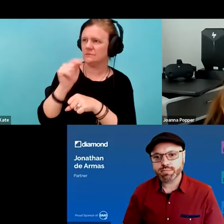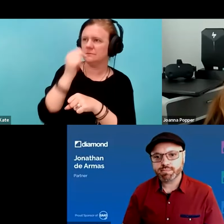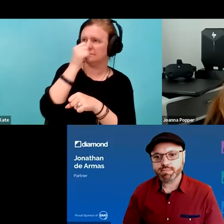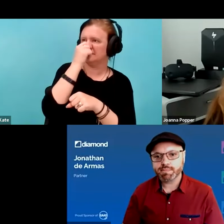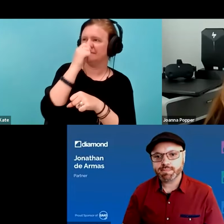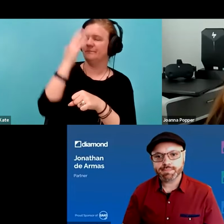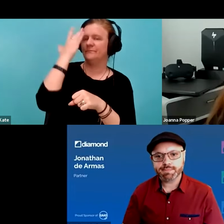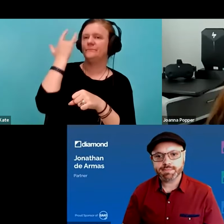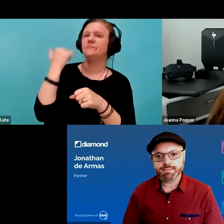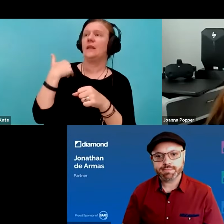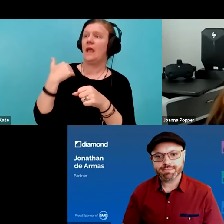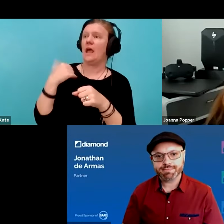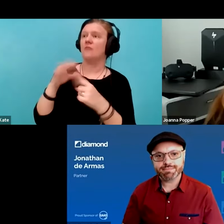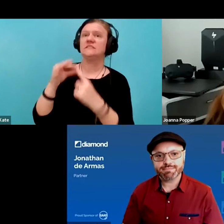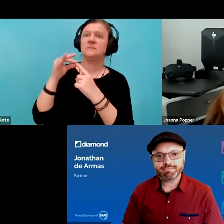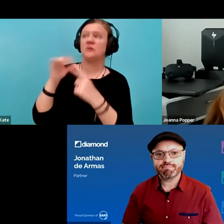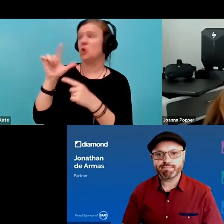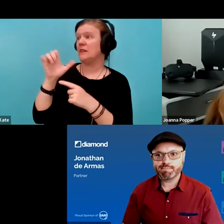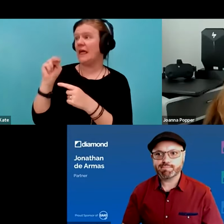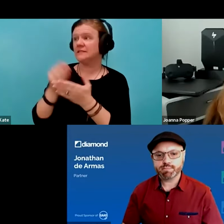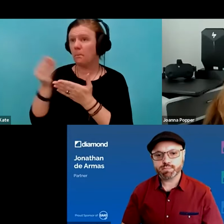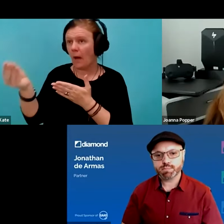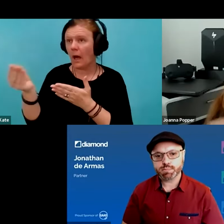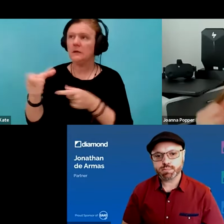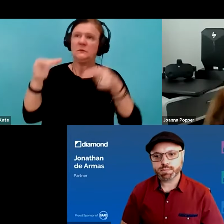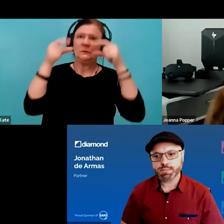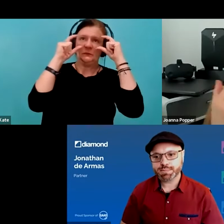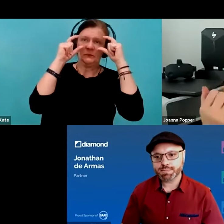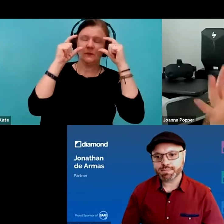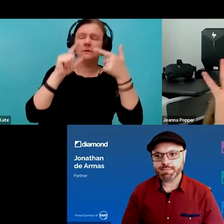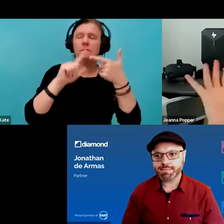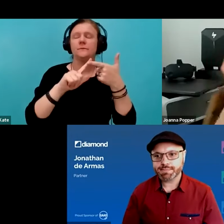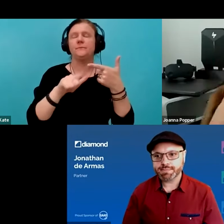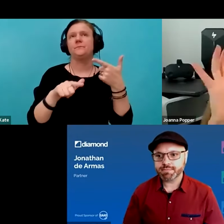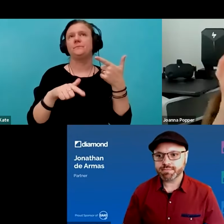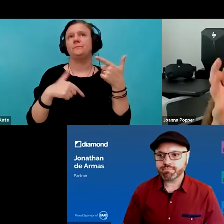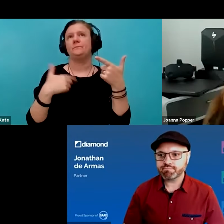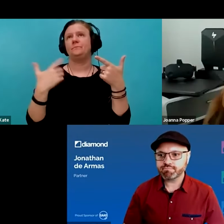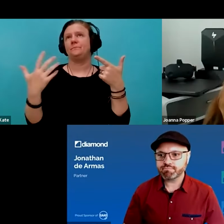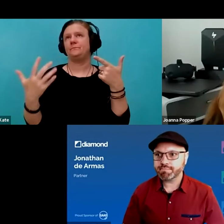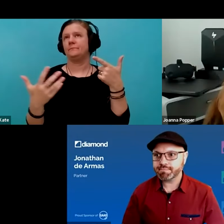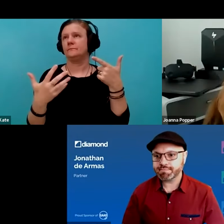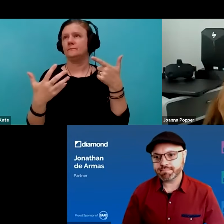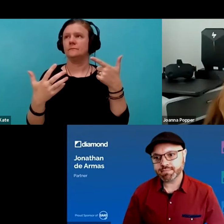get special lens for the headset. You can have Joanna Popper: You can, you can, you know, have the sweet spot on the headset